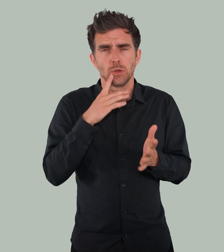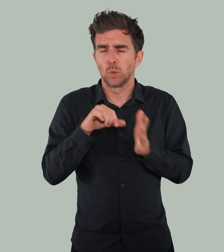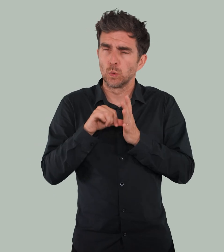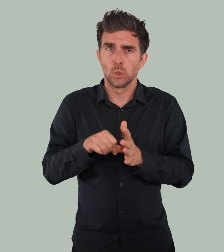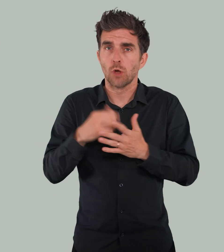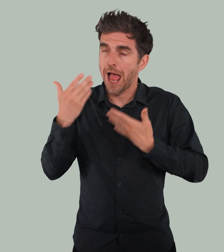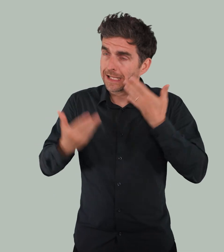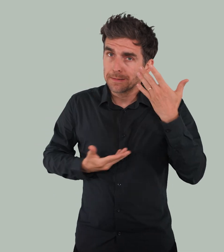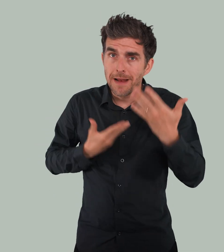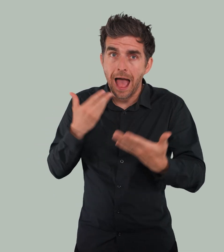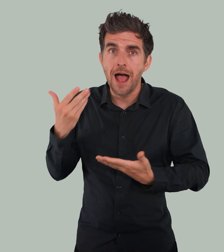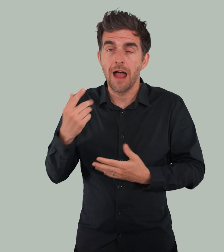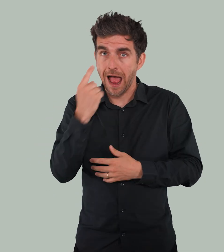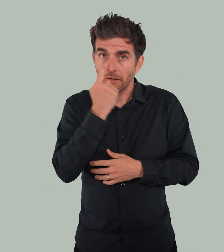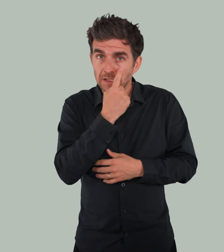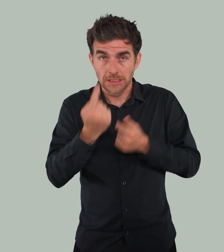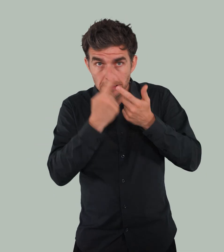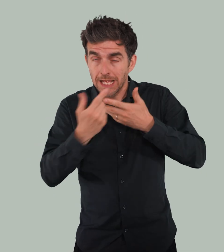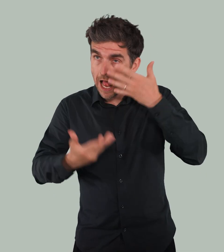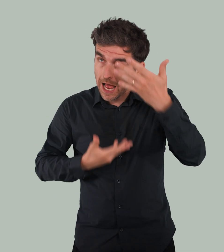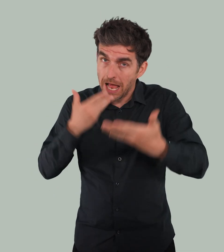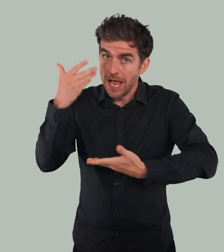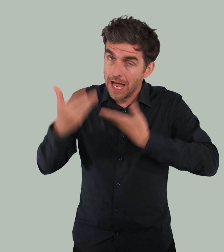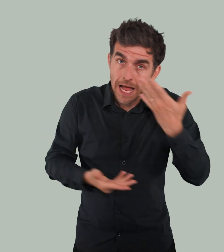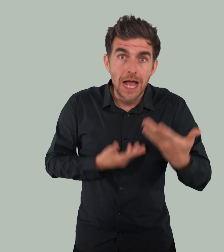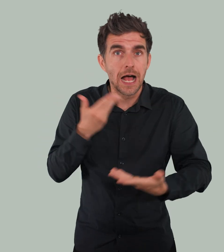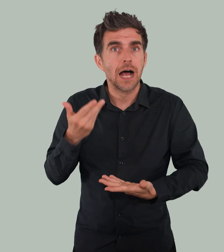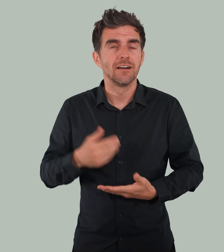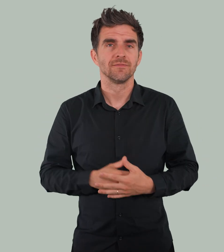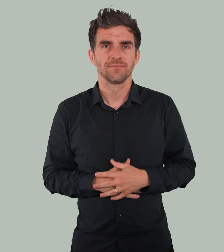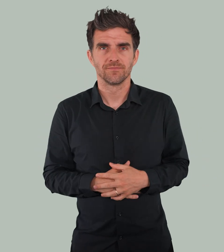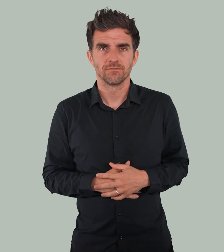challenges in explaining or evidencing the impact of their condition.